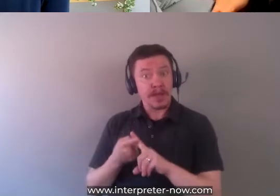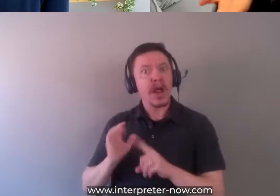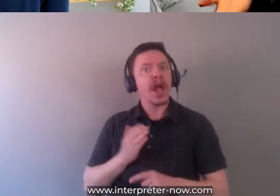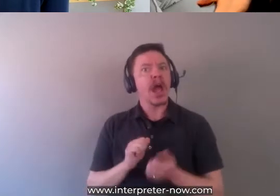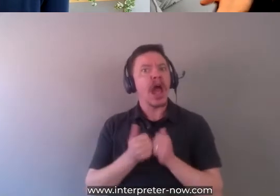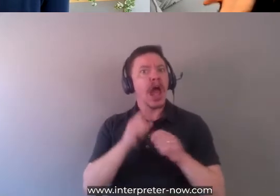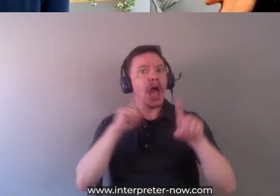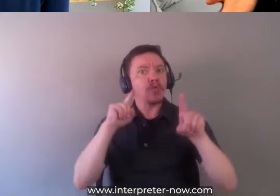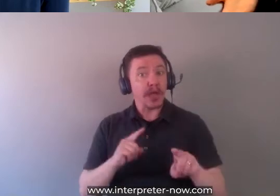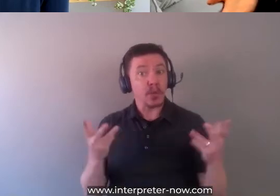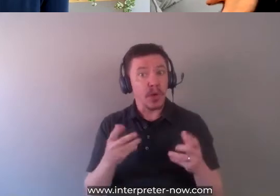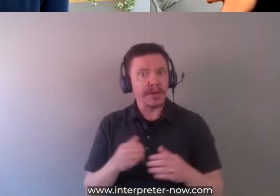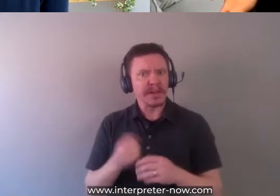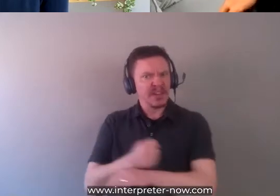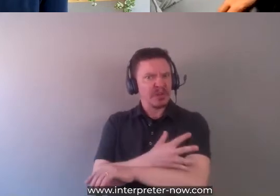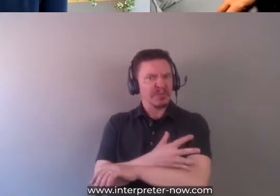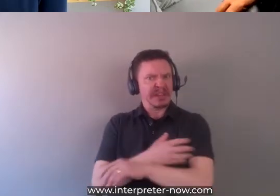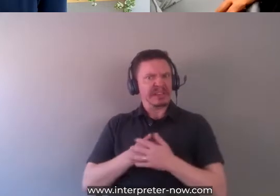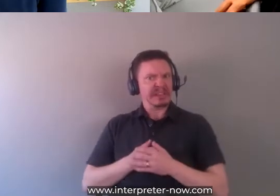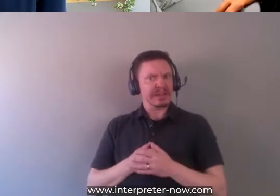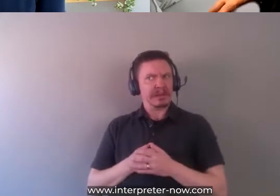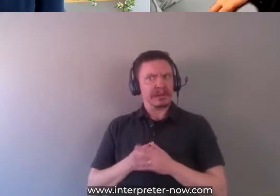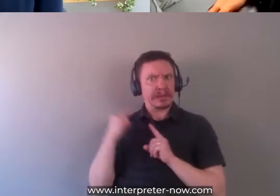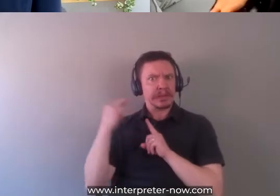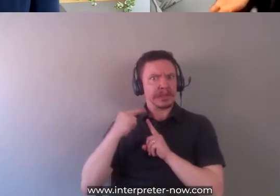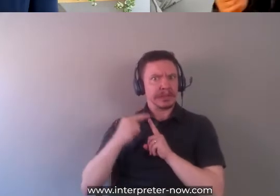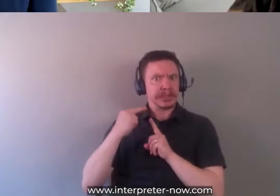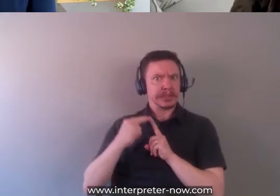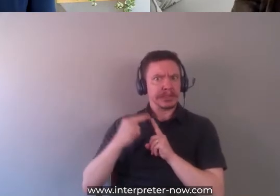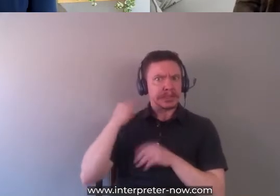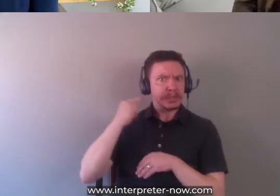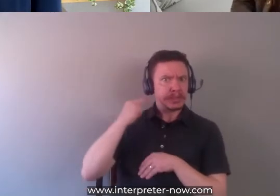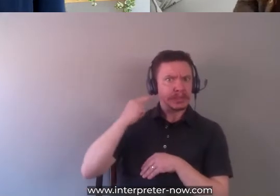was probably: That's kind of creepy, I feel like someone's watching me or listening to